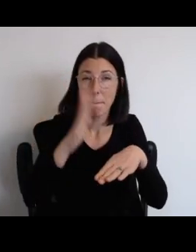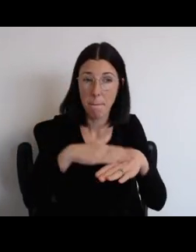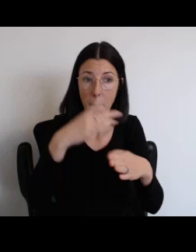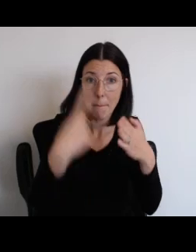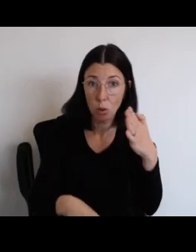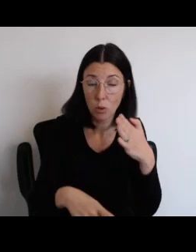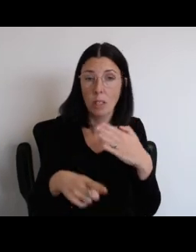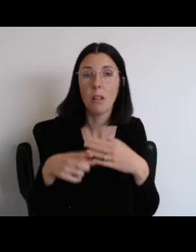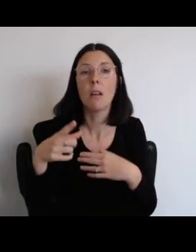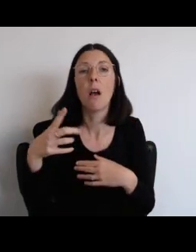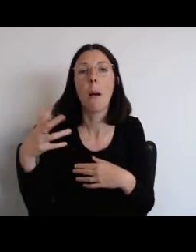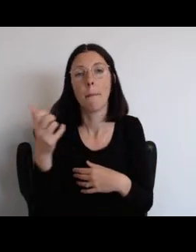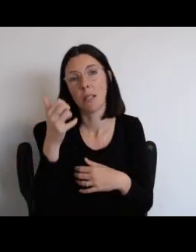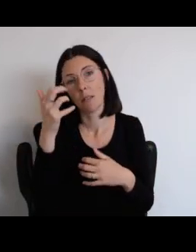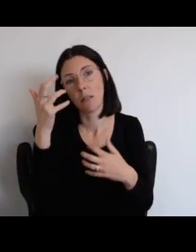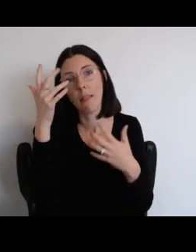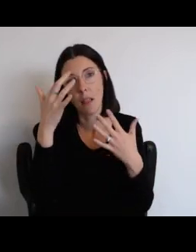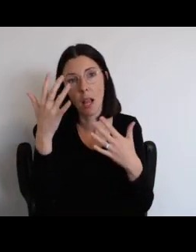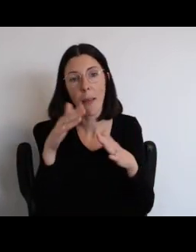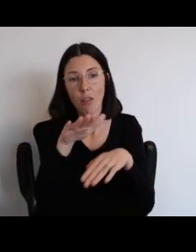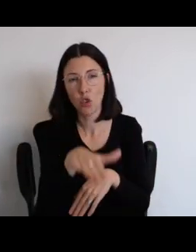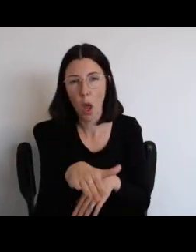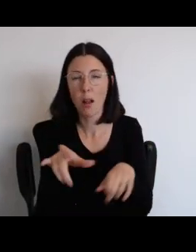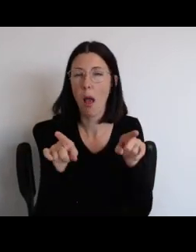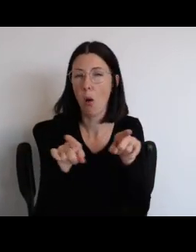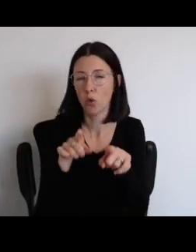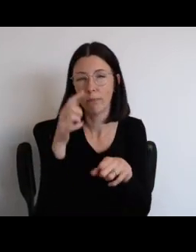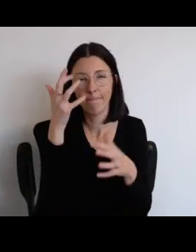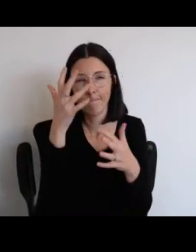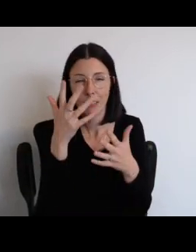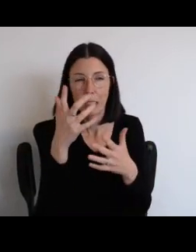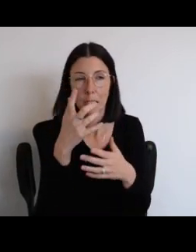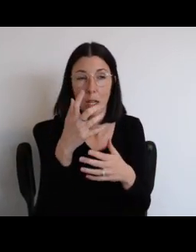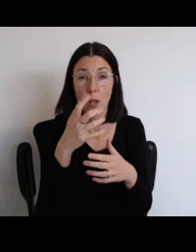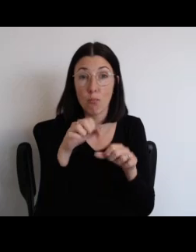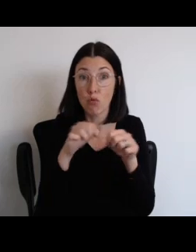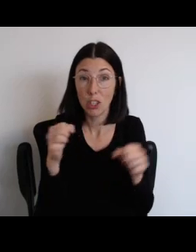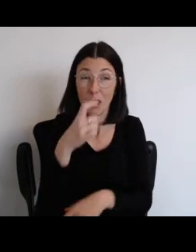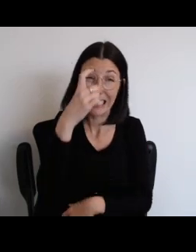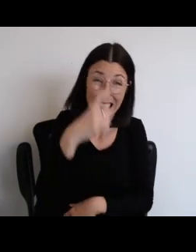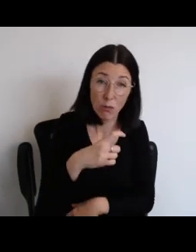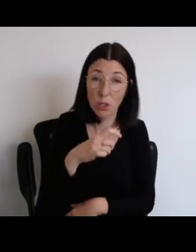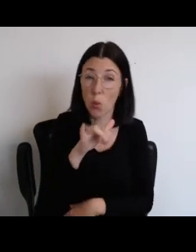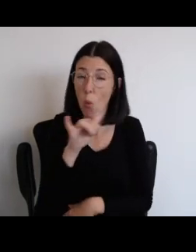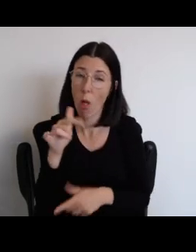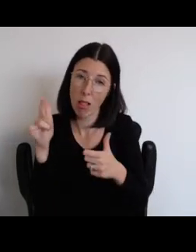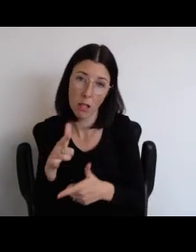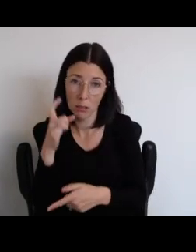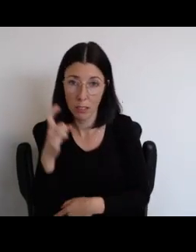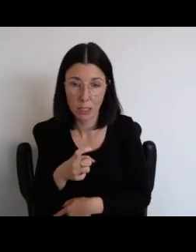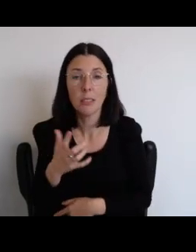section of this part of the Act does is sensible because it it would be silly to put a parent who